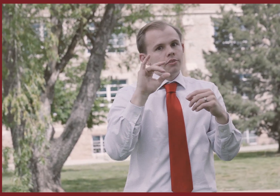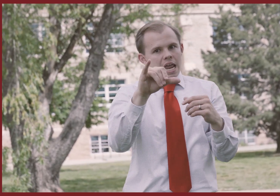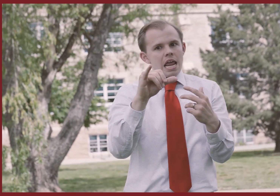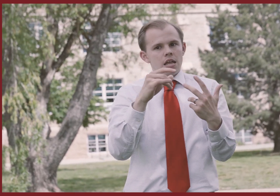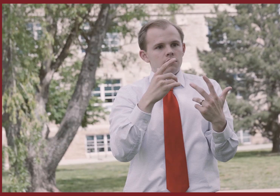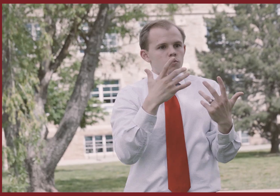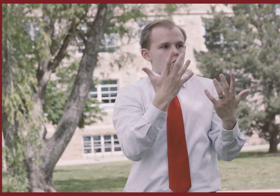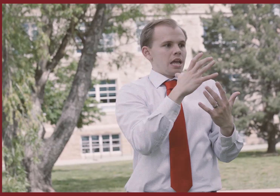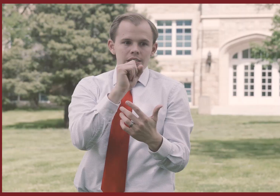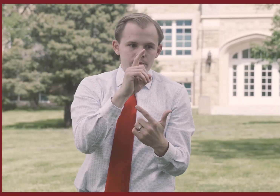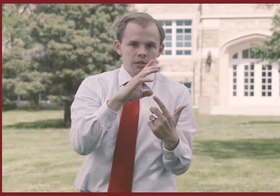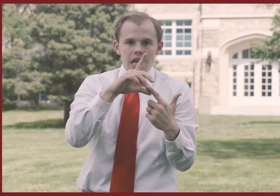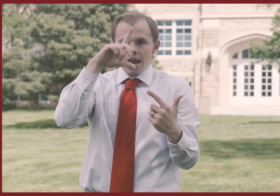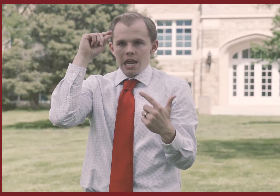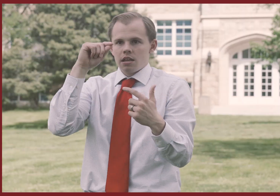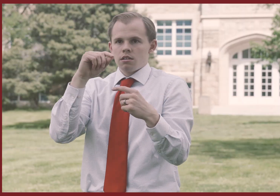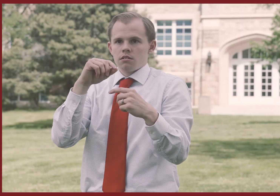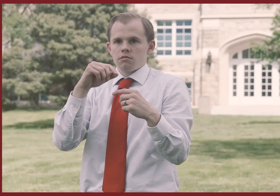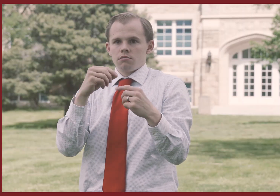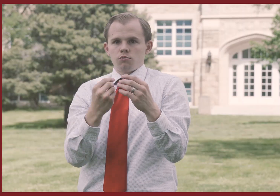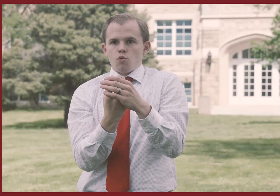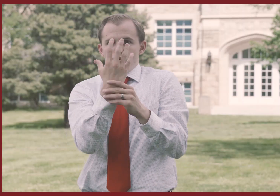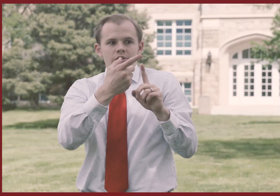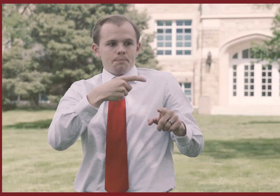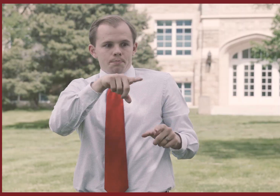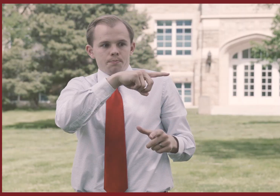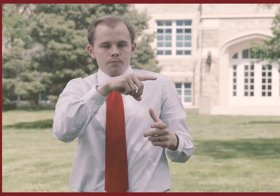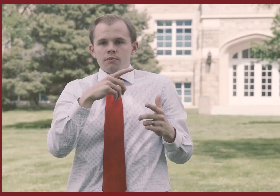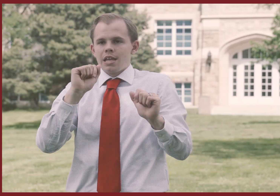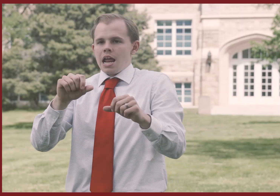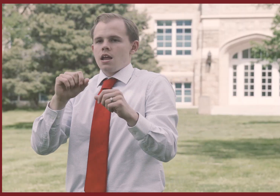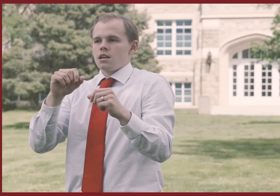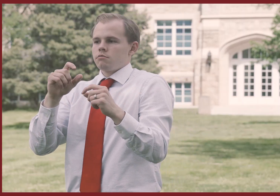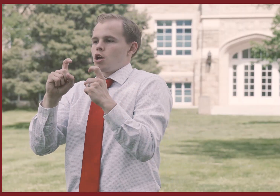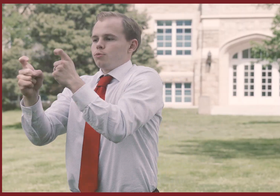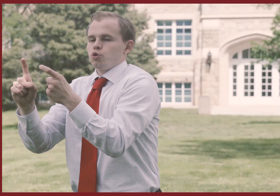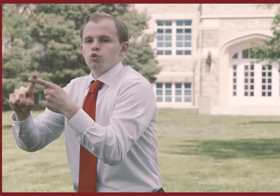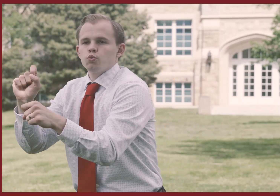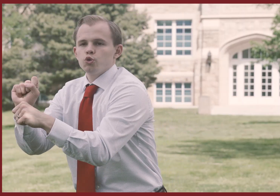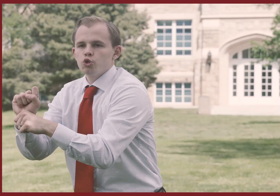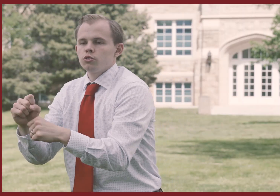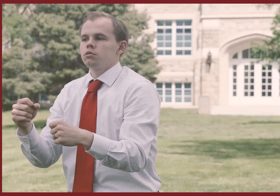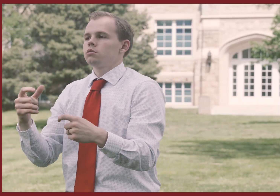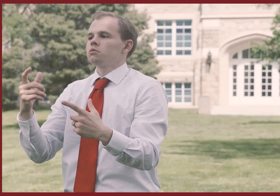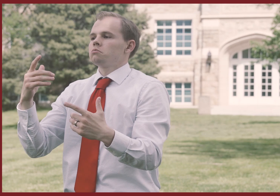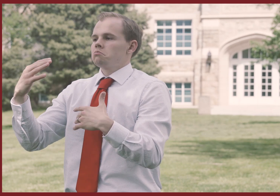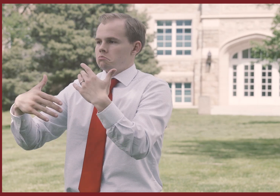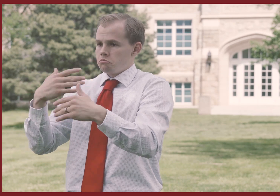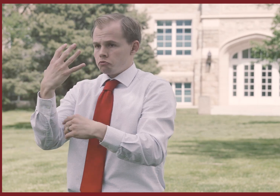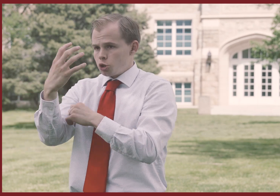and you know, what I learned at CSDB and Gallaudet, I was able to apply to this new job.